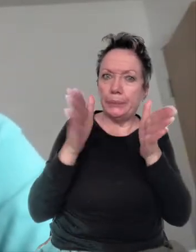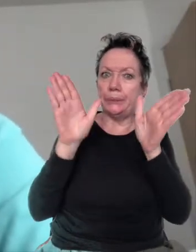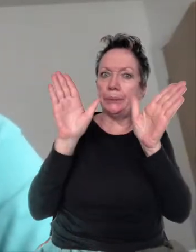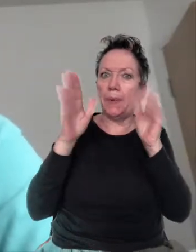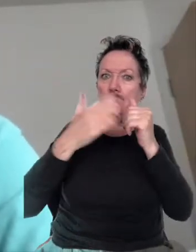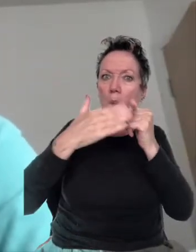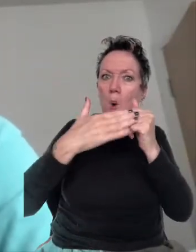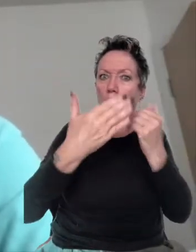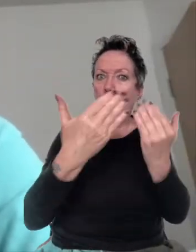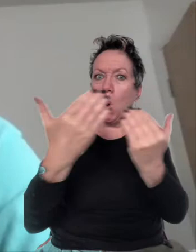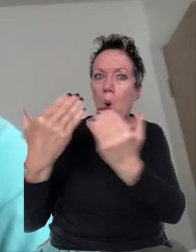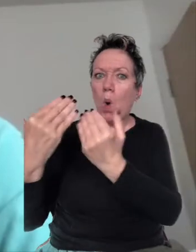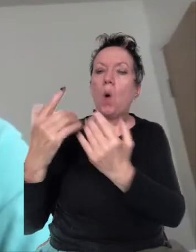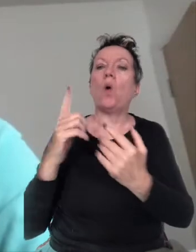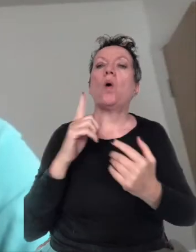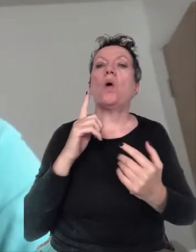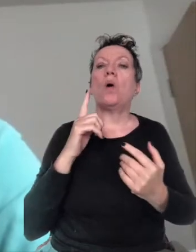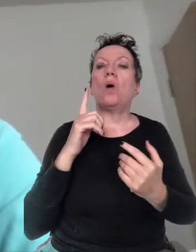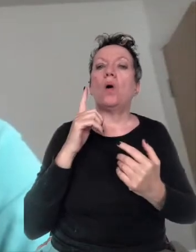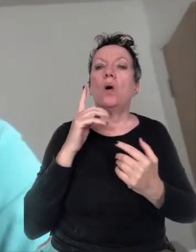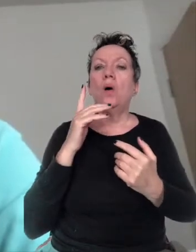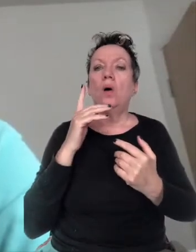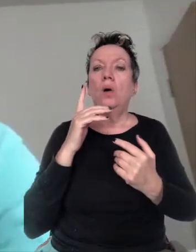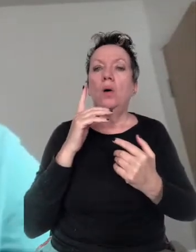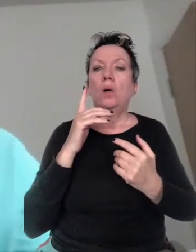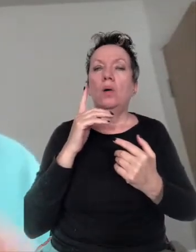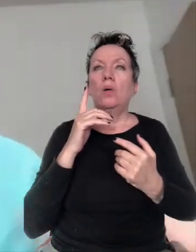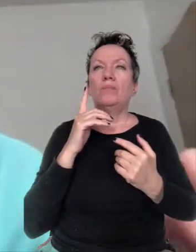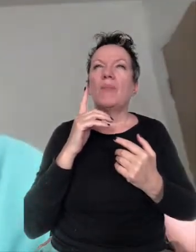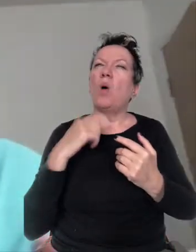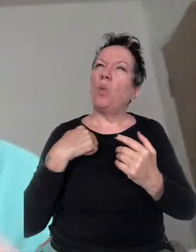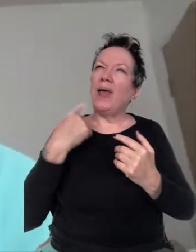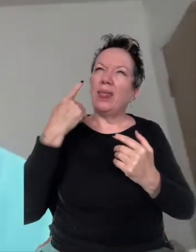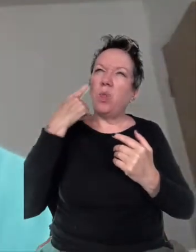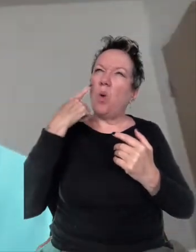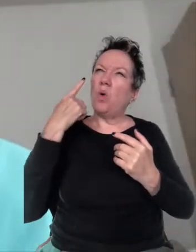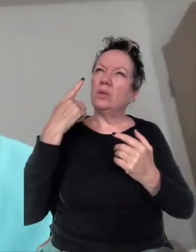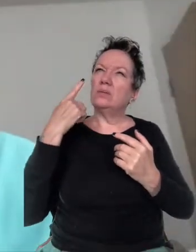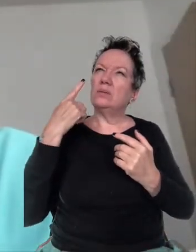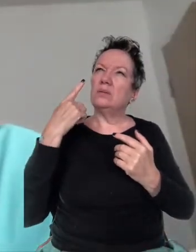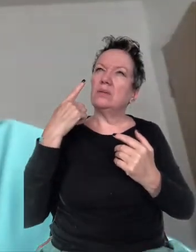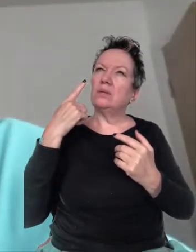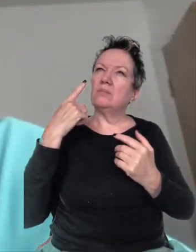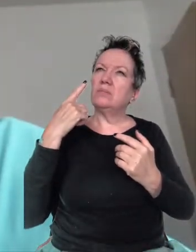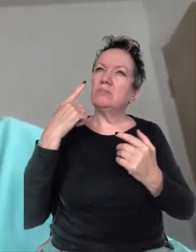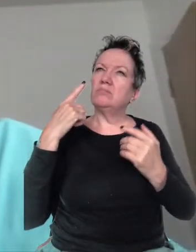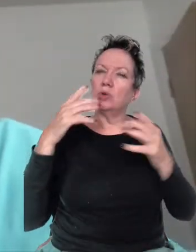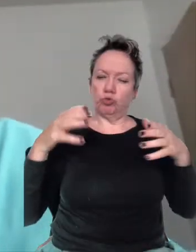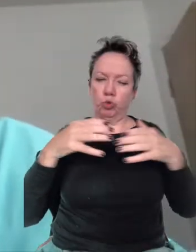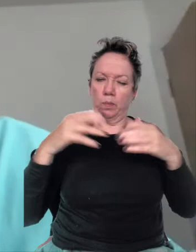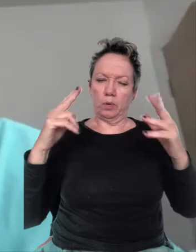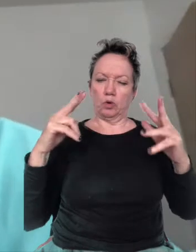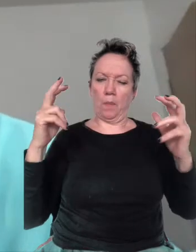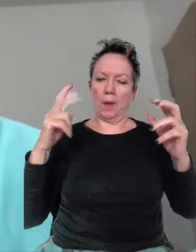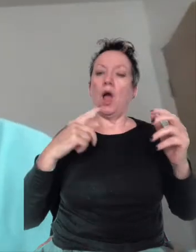And the first thing that we sort of talked about, um, we decided to rephrase the title of the room slightly, um, to who should be in the room.